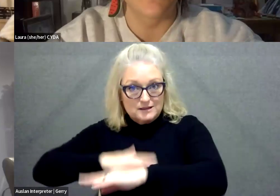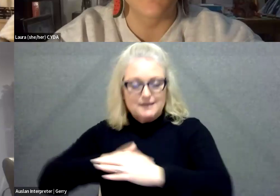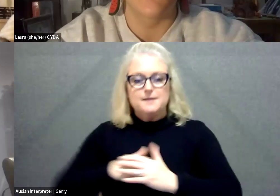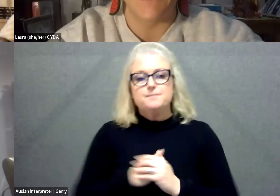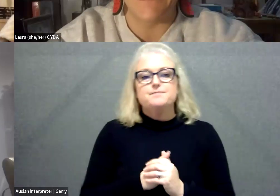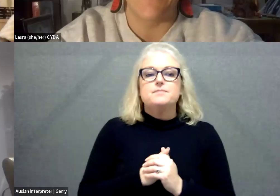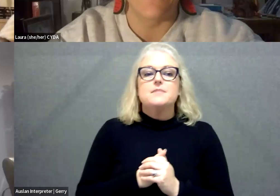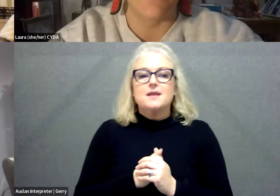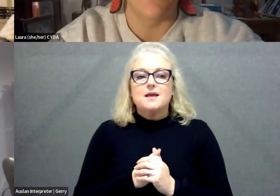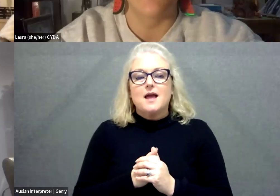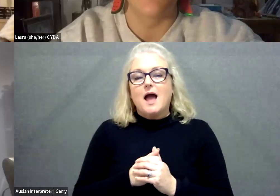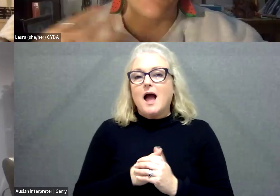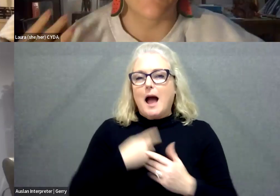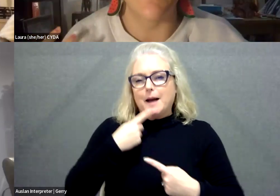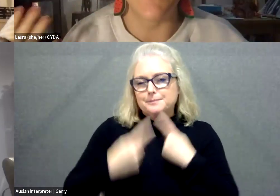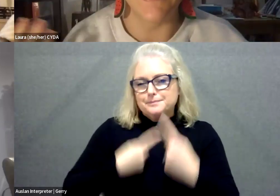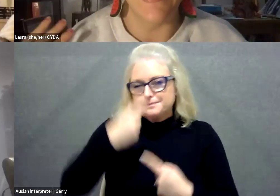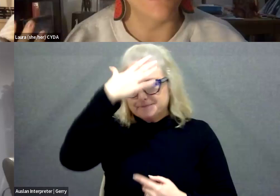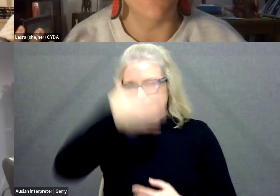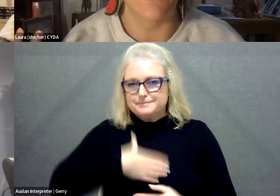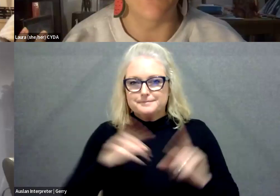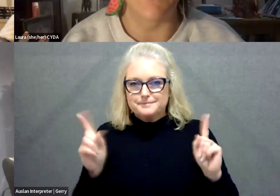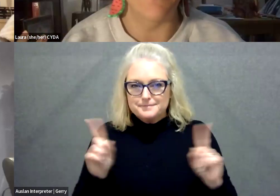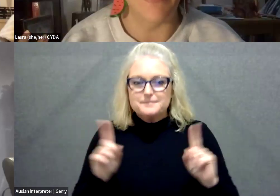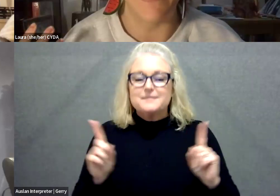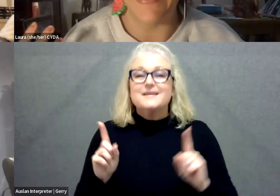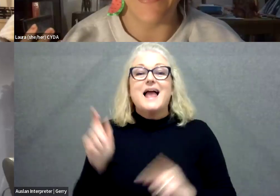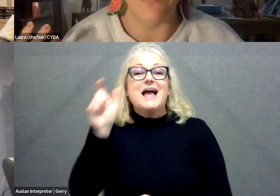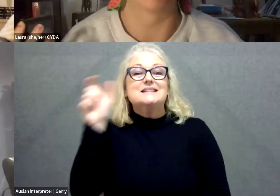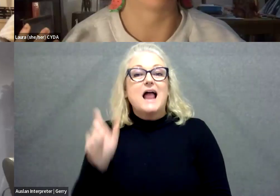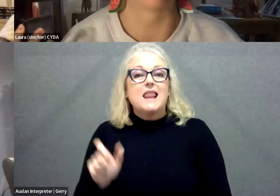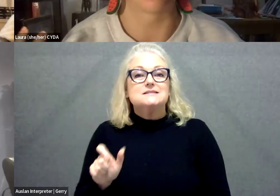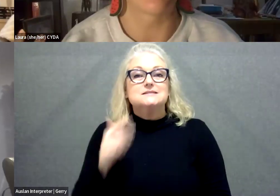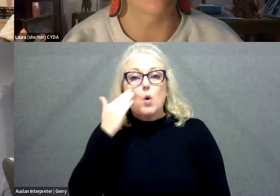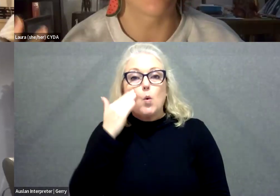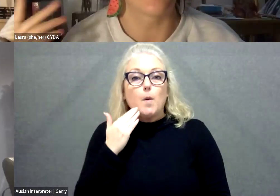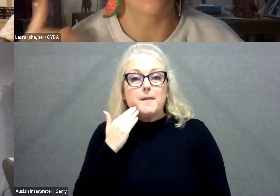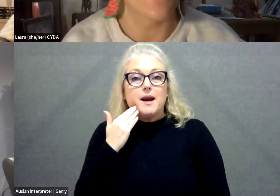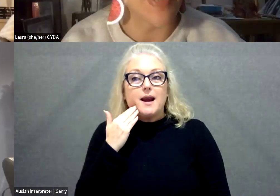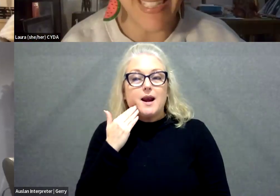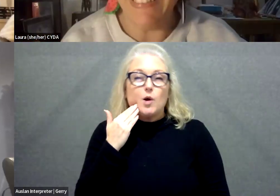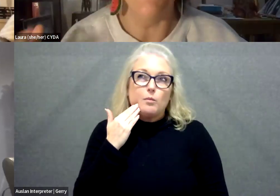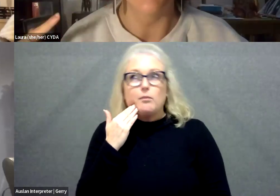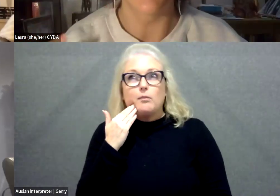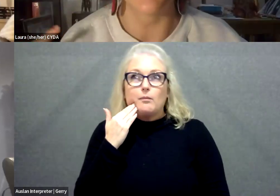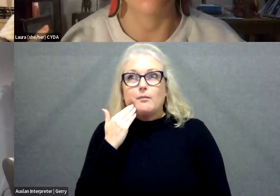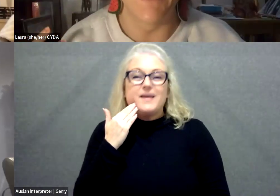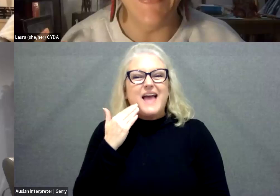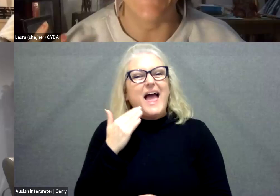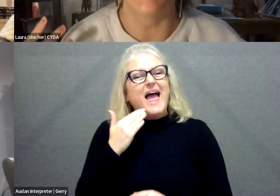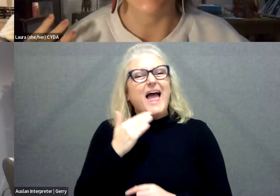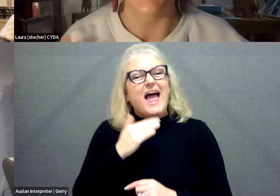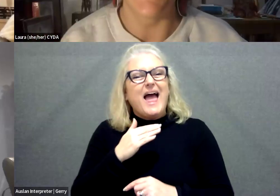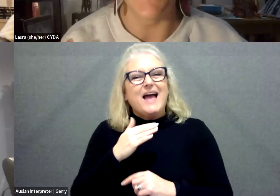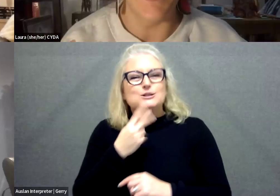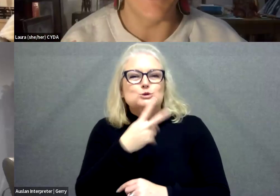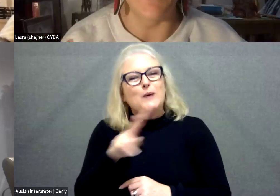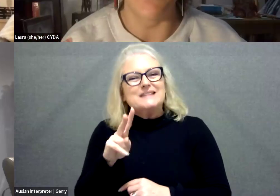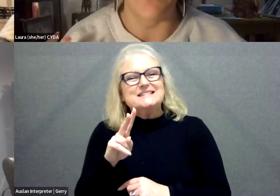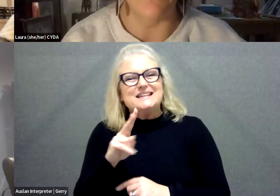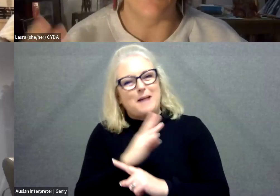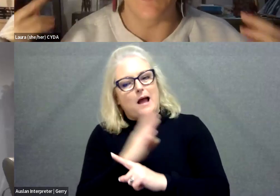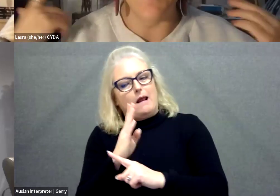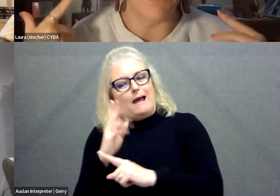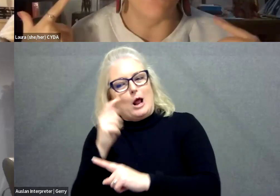description of me is that I am an Italian woman in my late 20's, and I am wearing pink